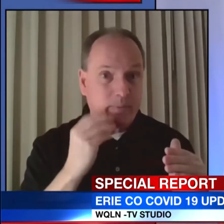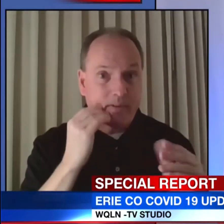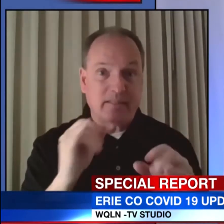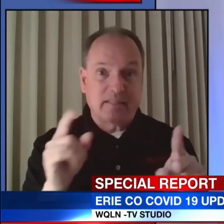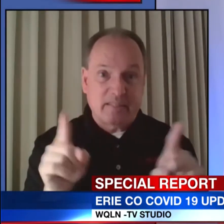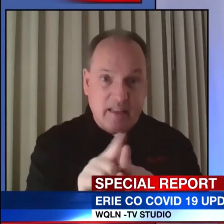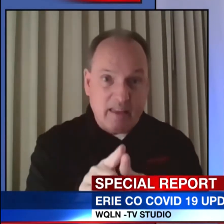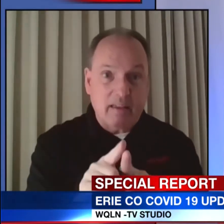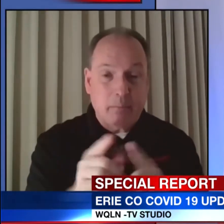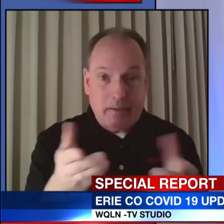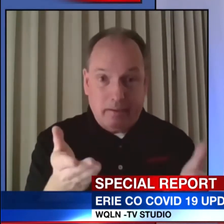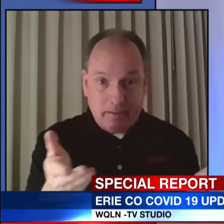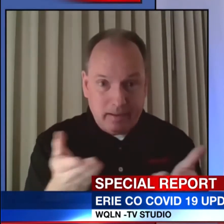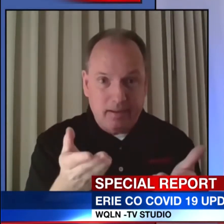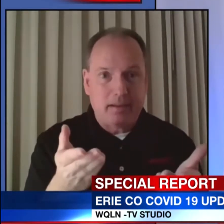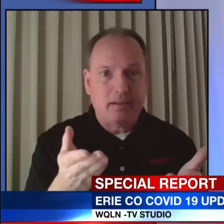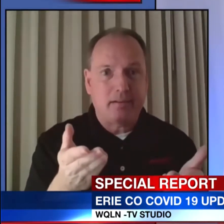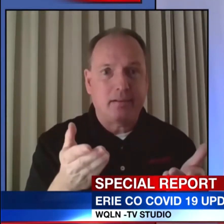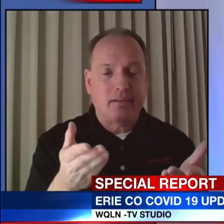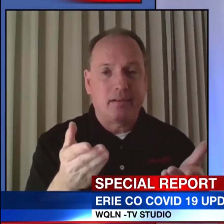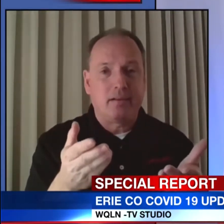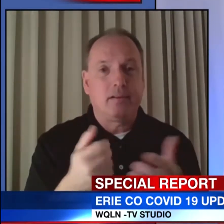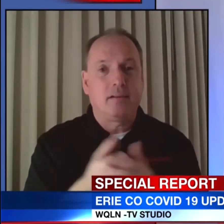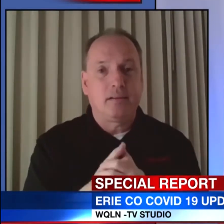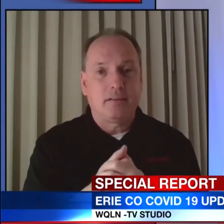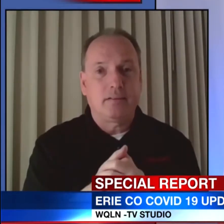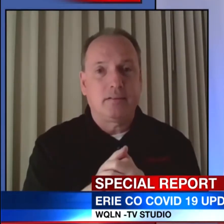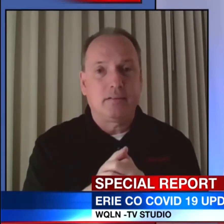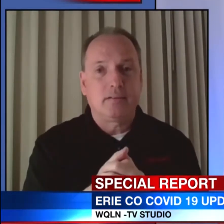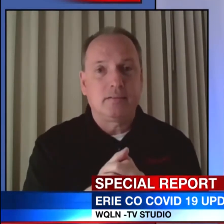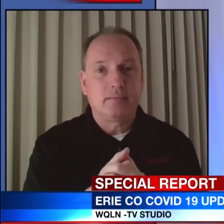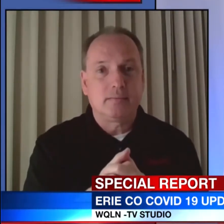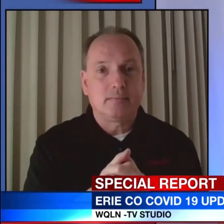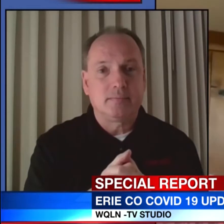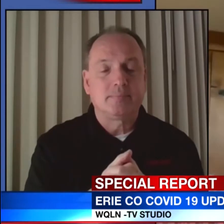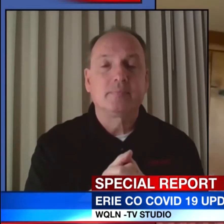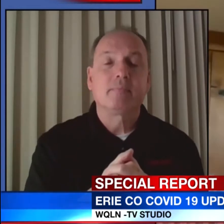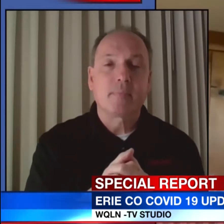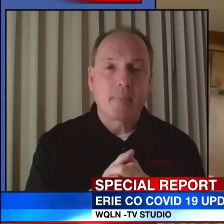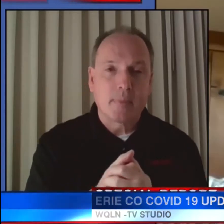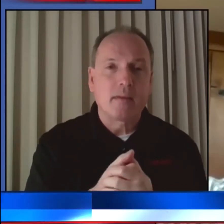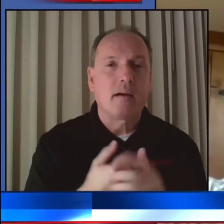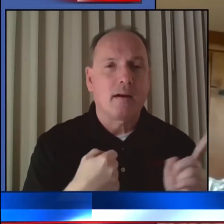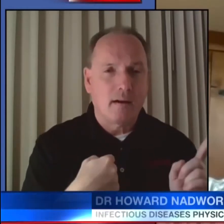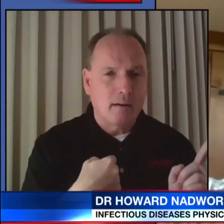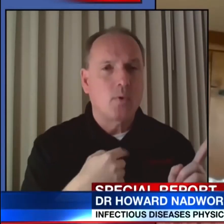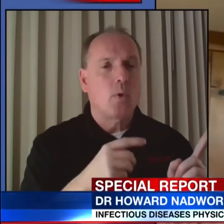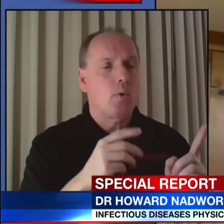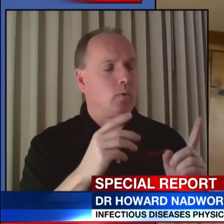SEEING SPIKES ANY WAY. DO YOU EXPECT THAT WE'LL SEE THAT HERE? IT IS A REASONABLE ASSUMPTION THAT IT IS HEADED